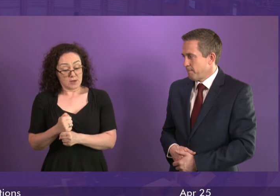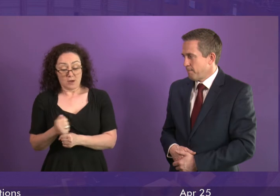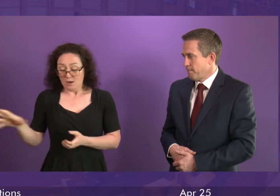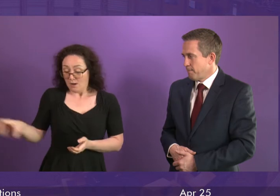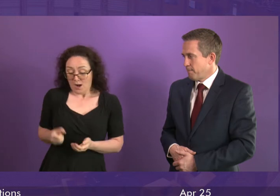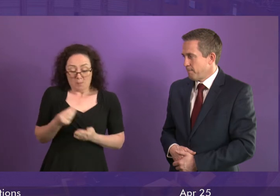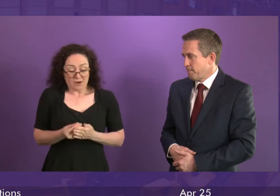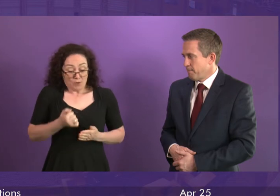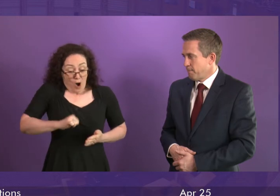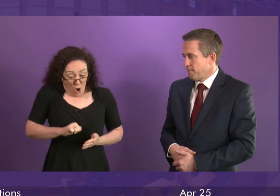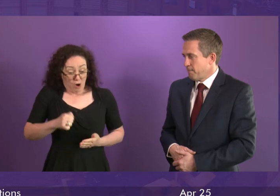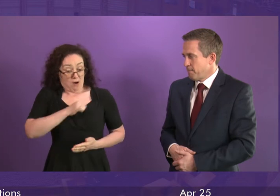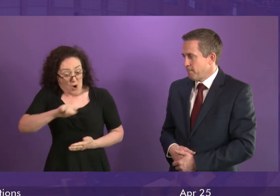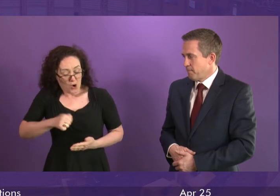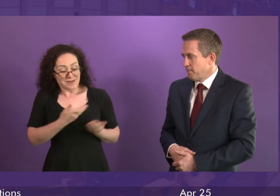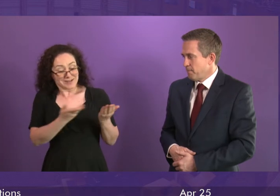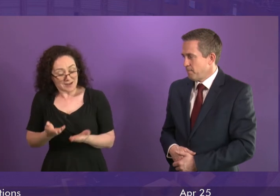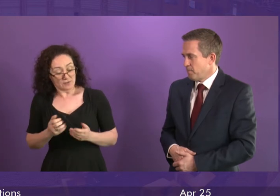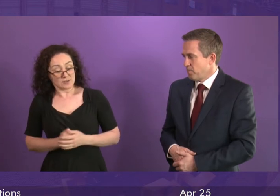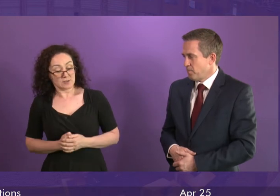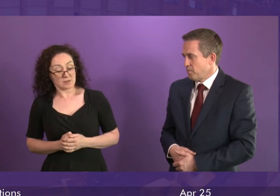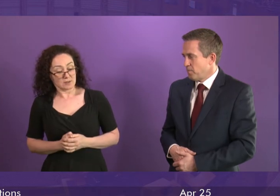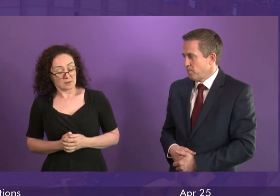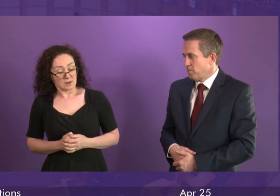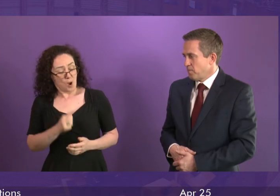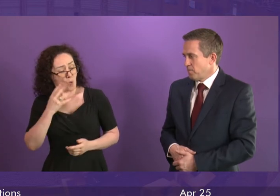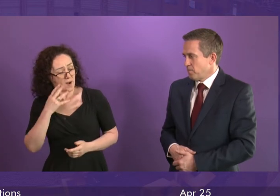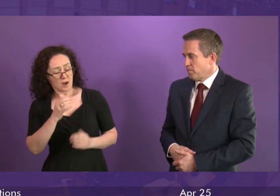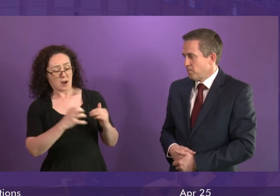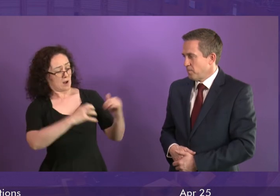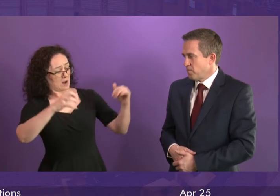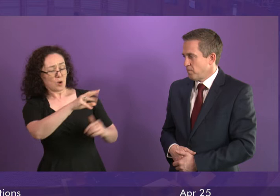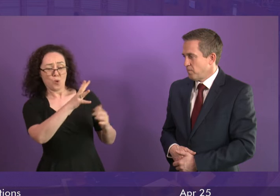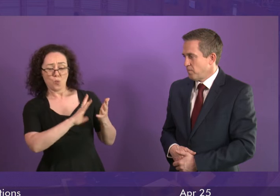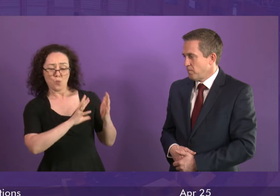gaps in reserved services, while a Westminster Government holds on to the money? Surely,